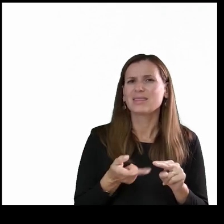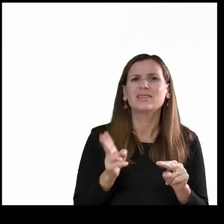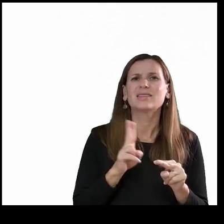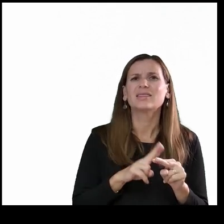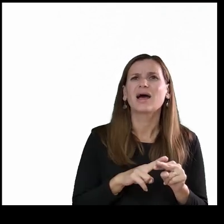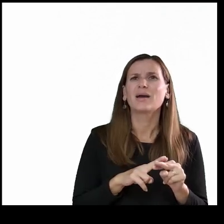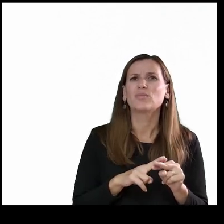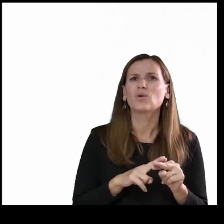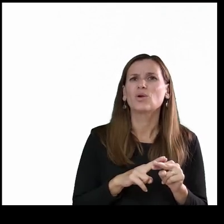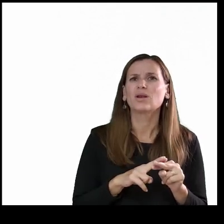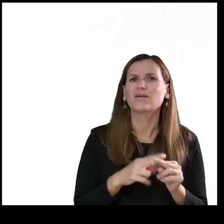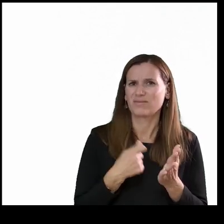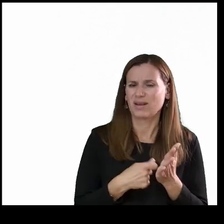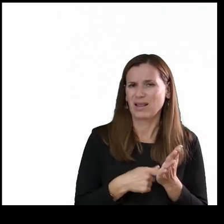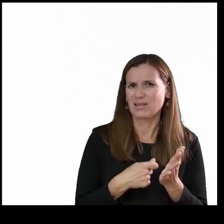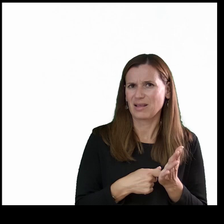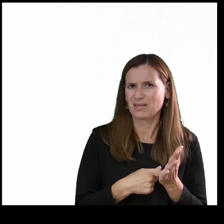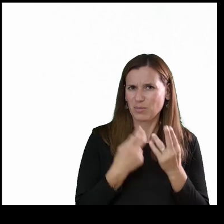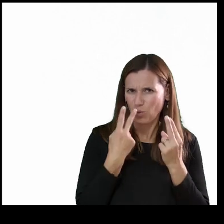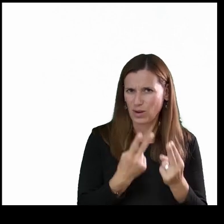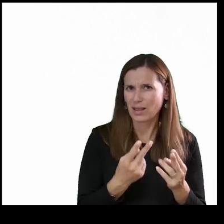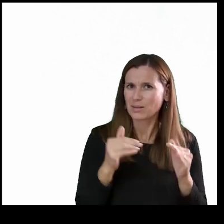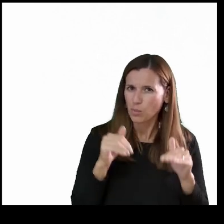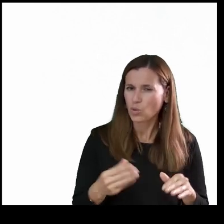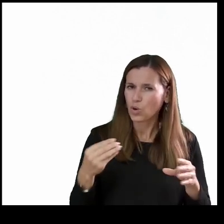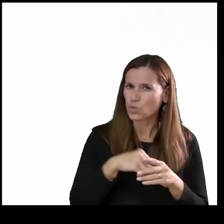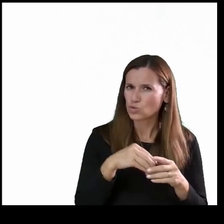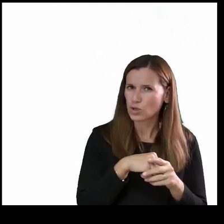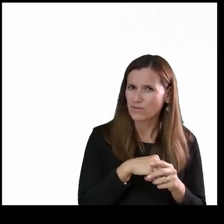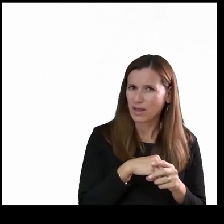view, must embrace both approaches.